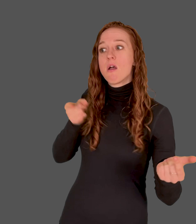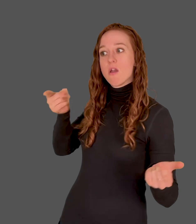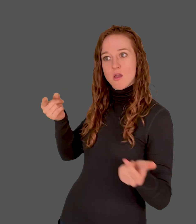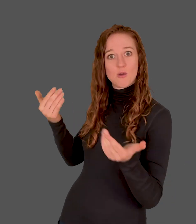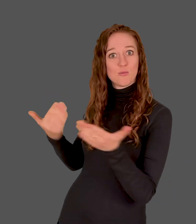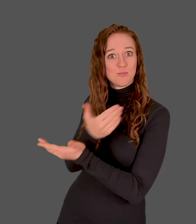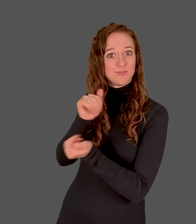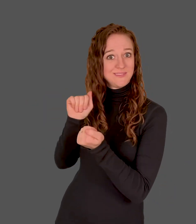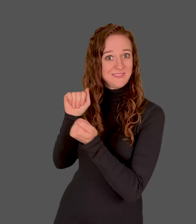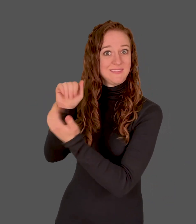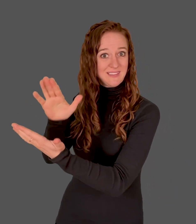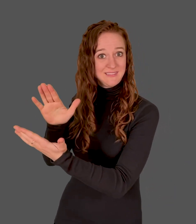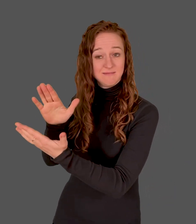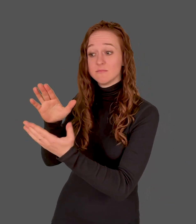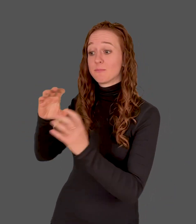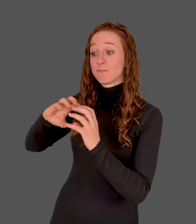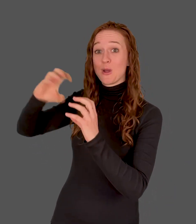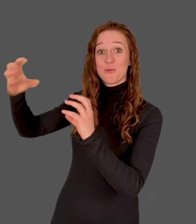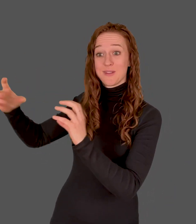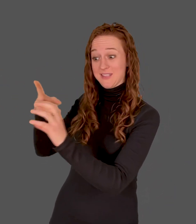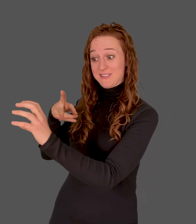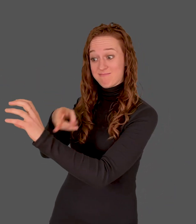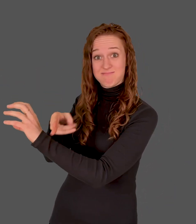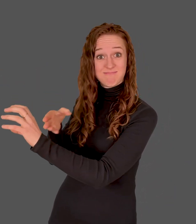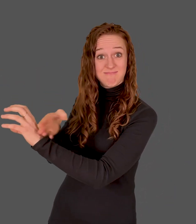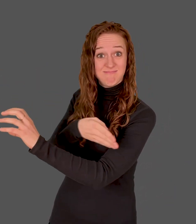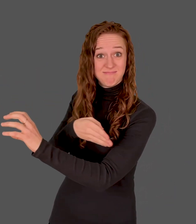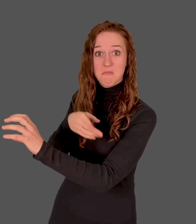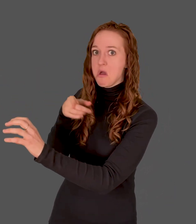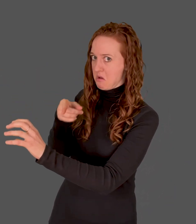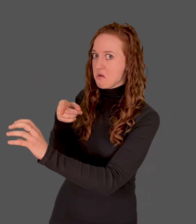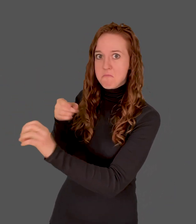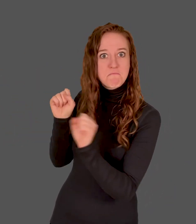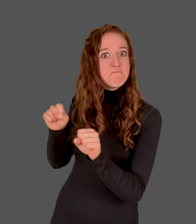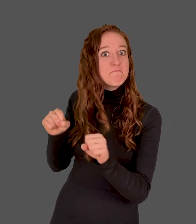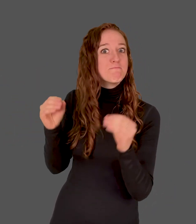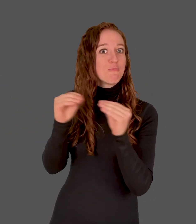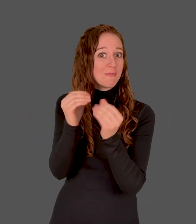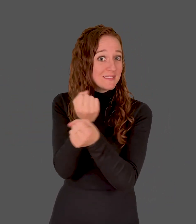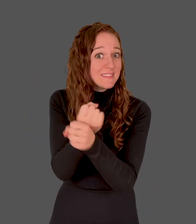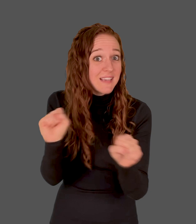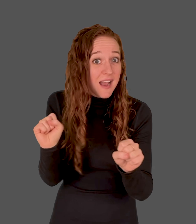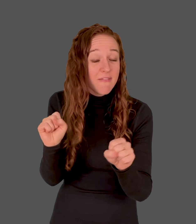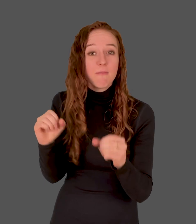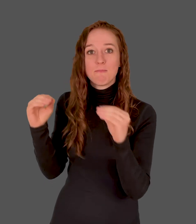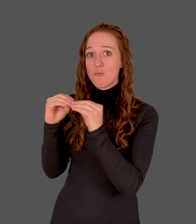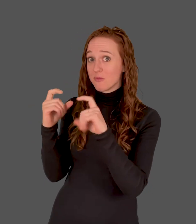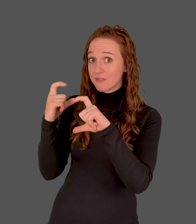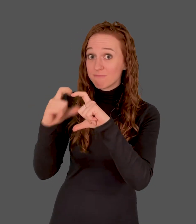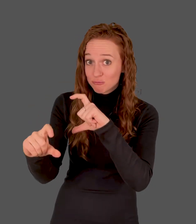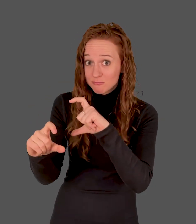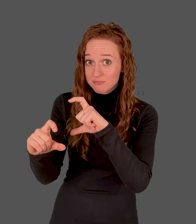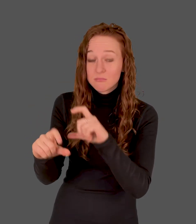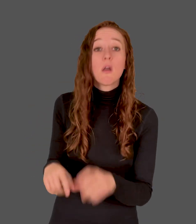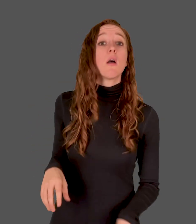This new technique shows promise of being safer and more energy efficient than previous methods.